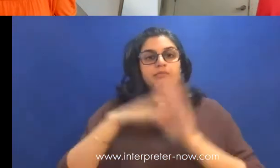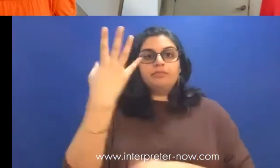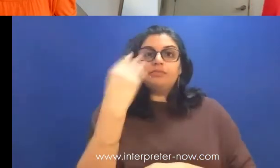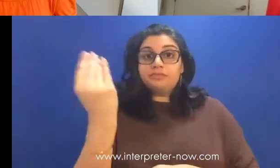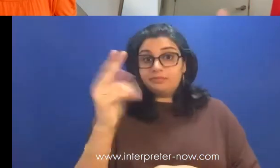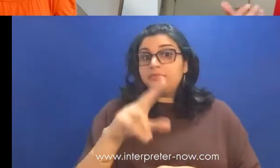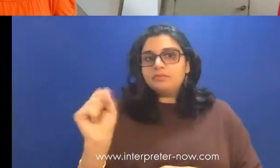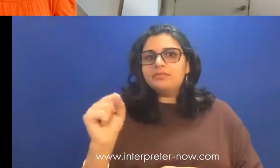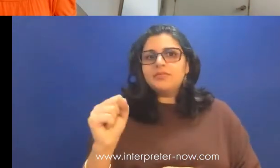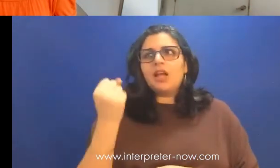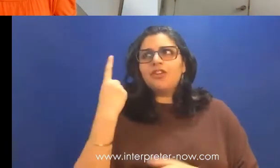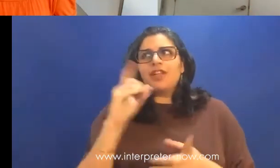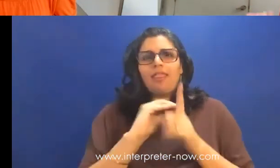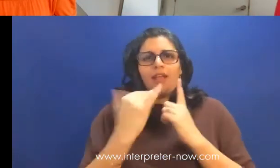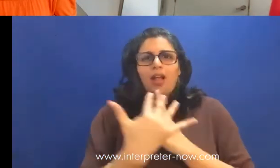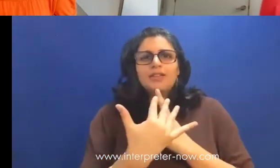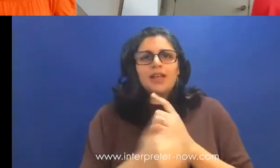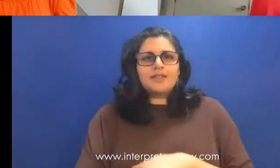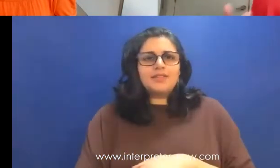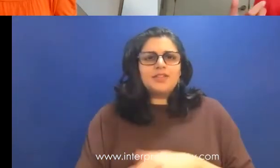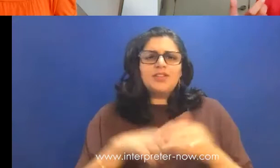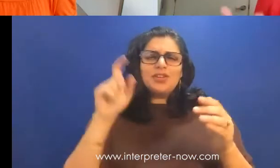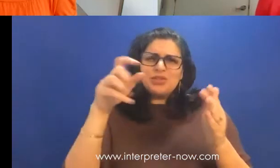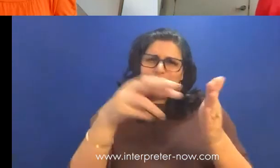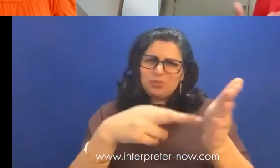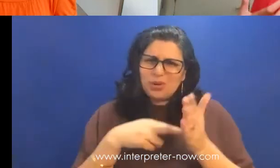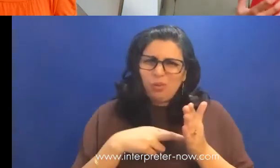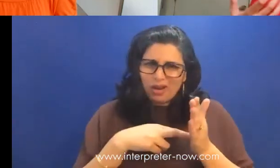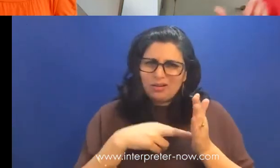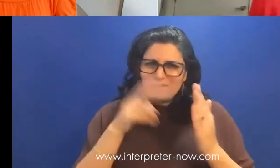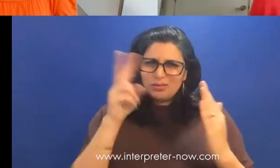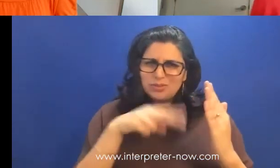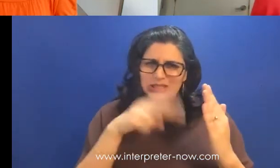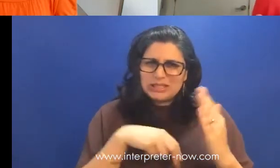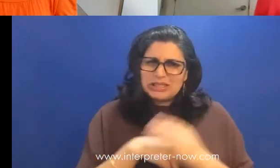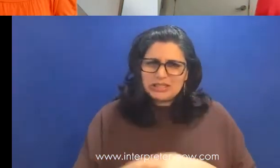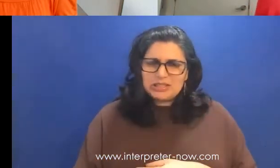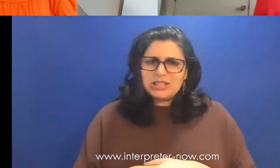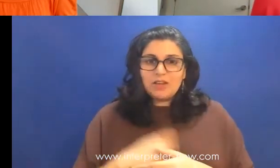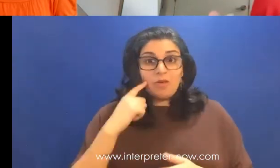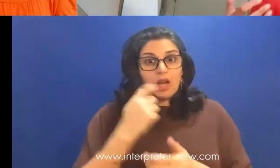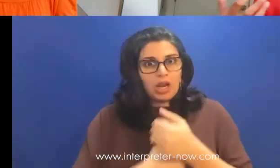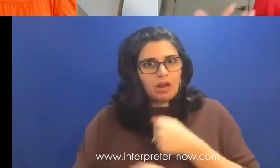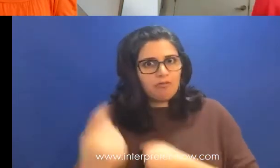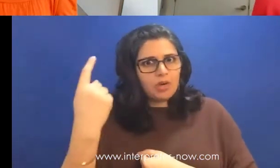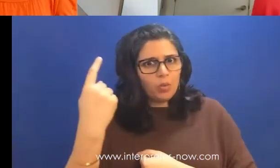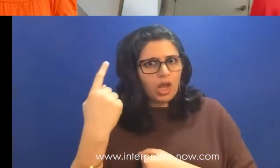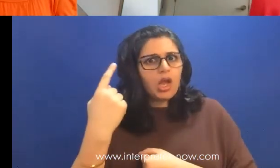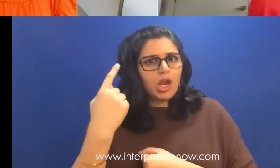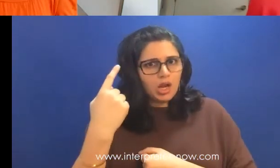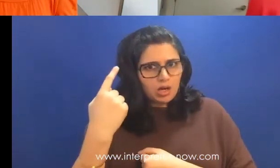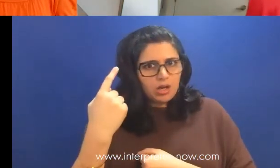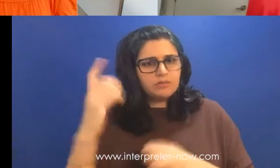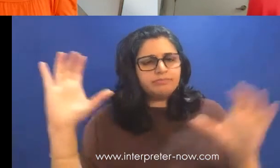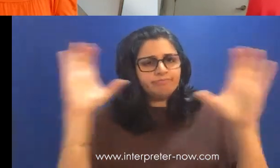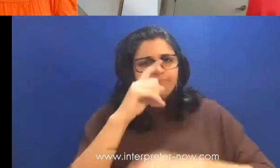And so, I think it should be required reading for everyone to look for fiction that's, again,